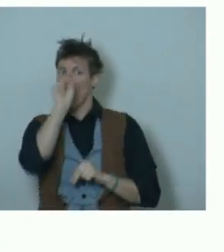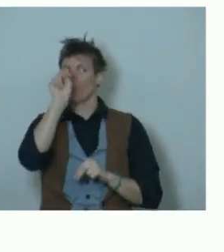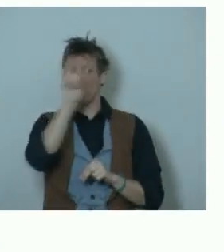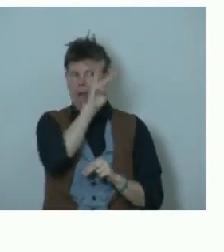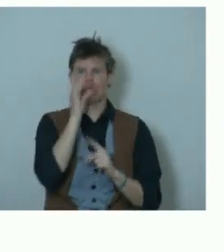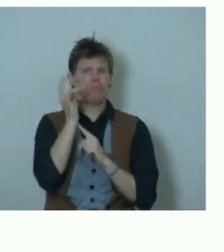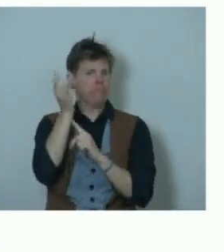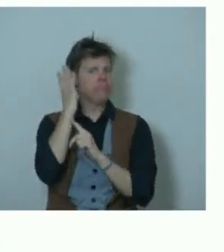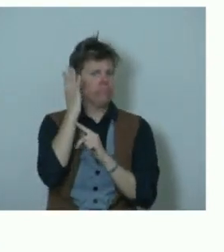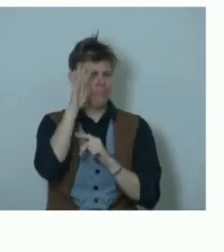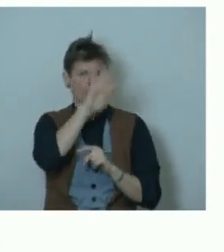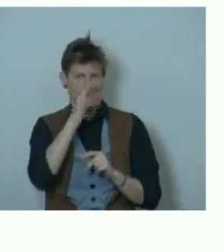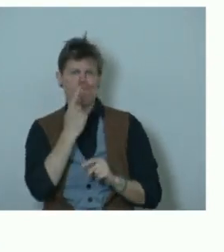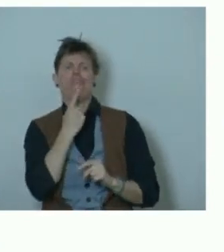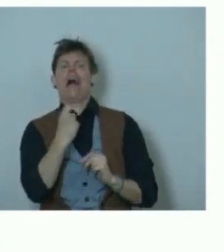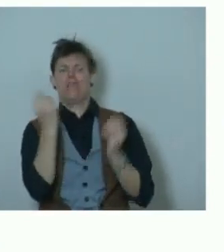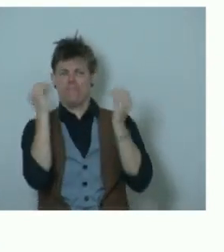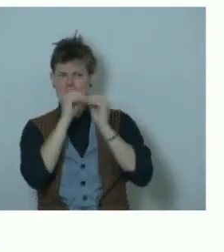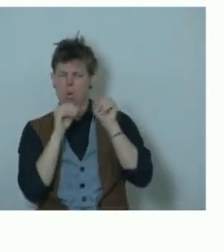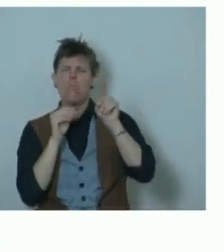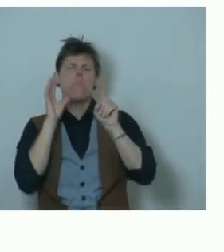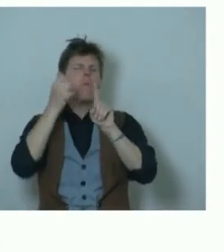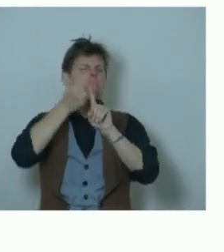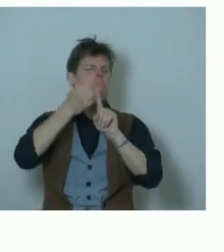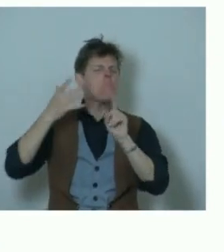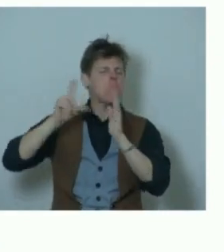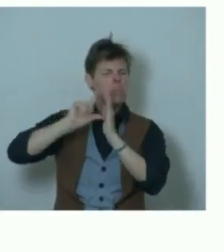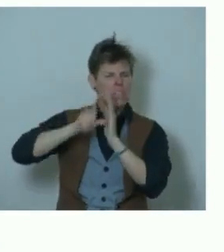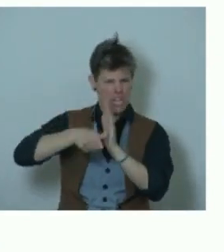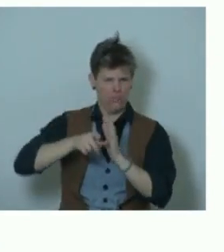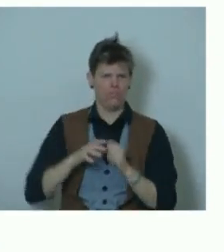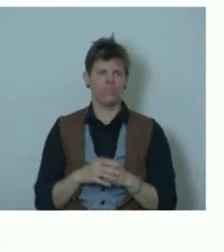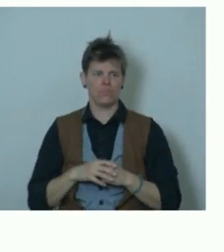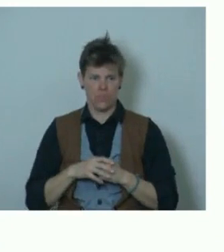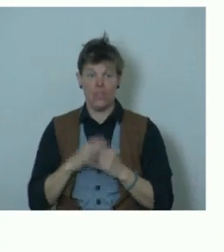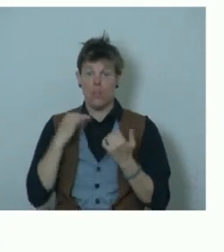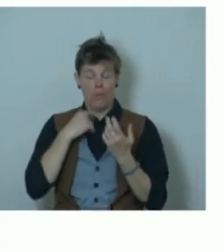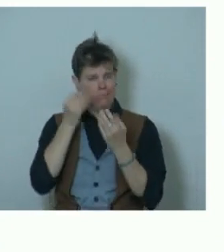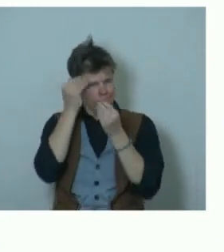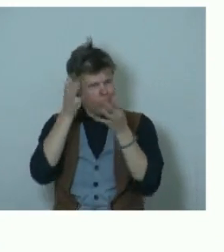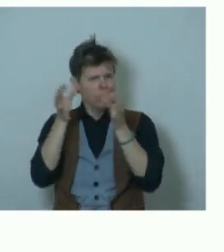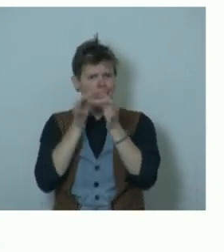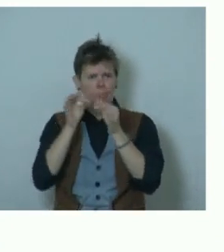WE ARE VERY CONCERNED ABOUT THE NORTHWEST CORNER OF THE STATE, JUST LIKE WE WERE LAST WEEK.